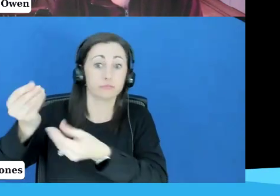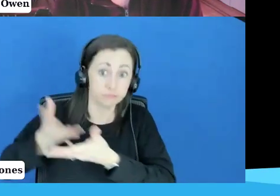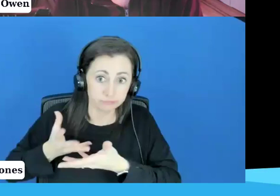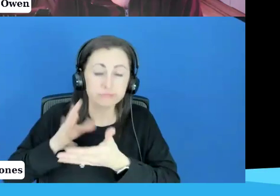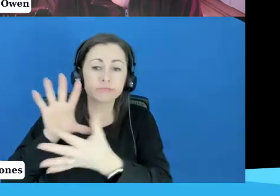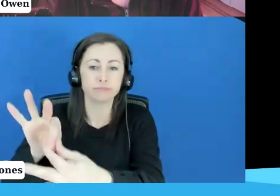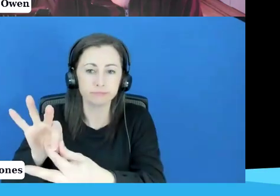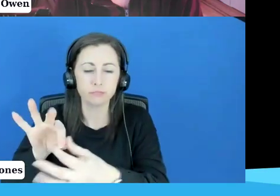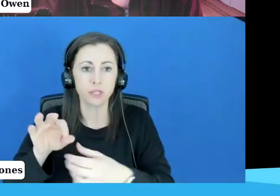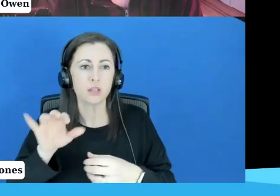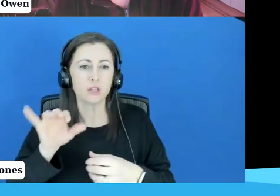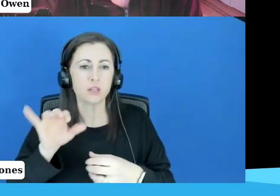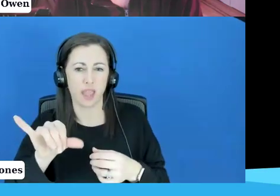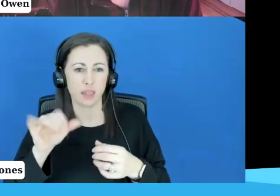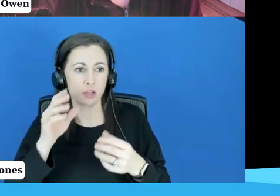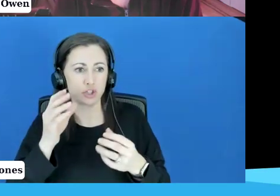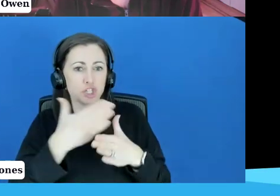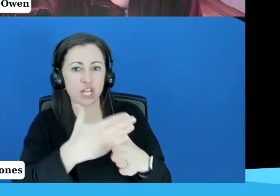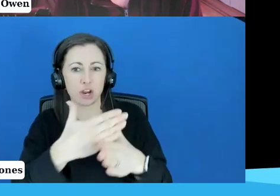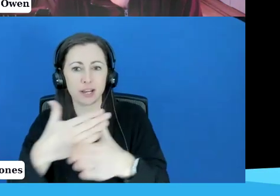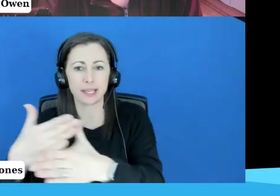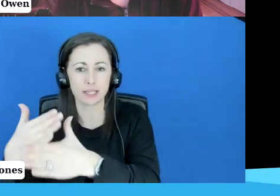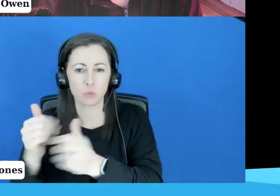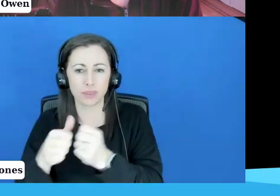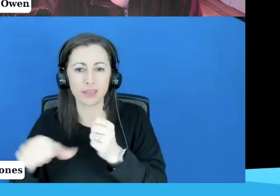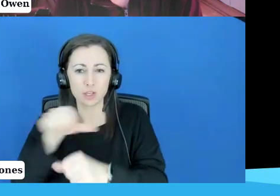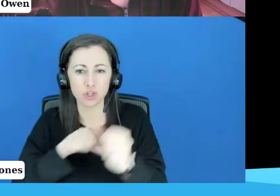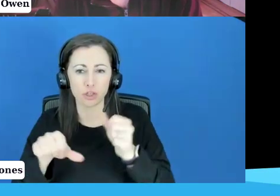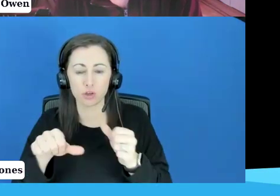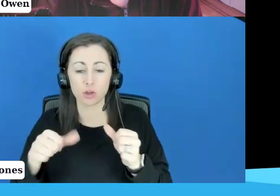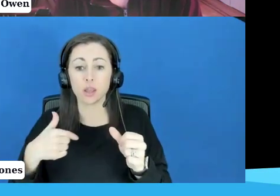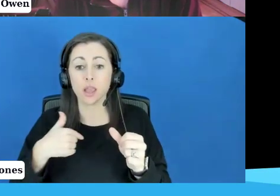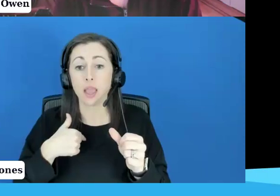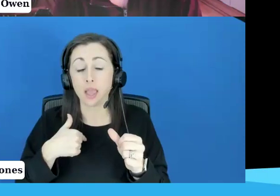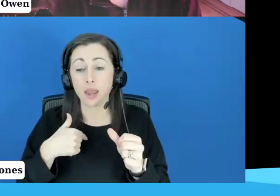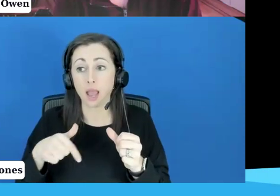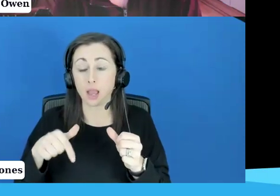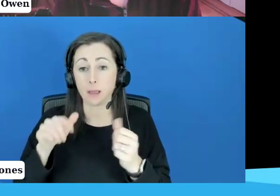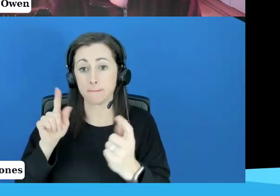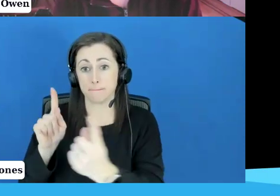and I had met her through the Milo Clinic that I was going to as a kid.